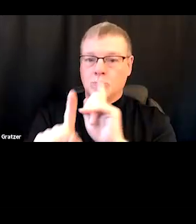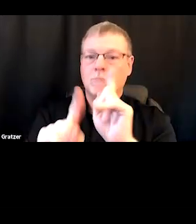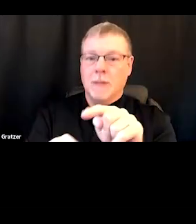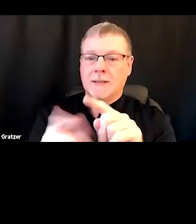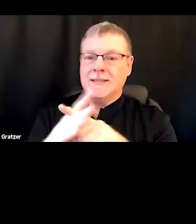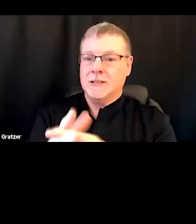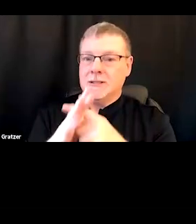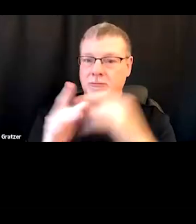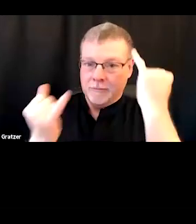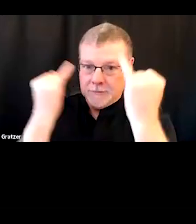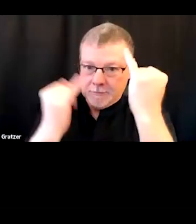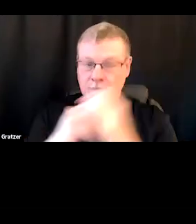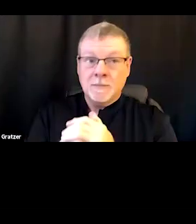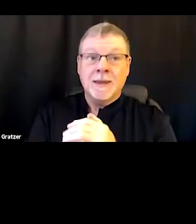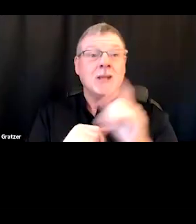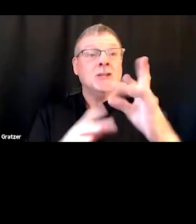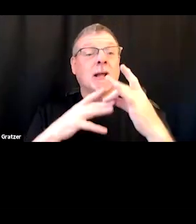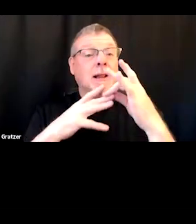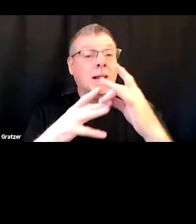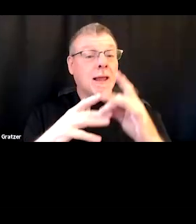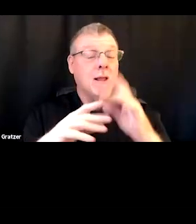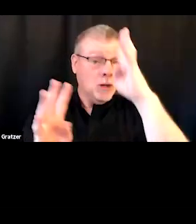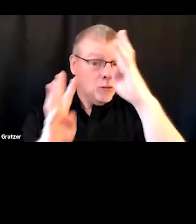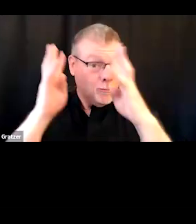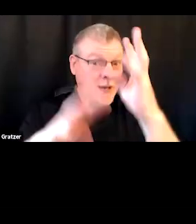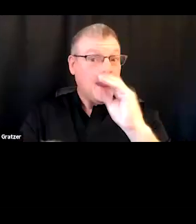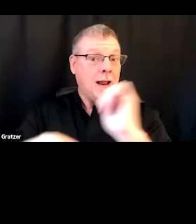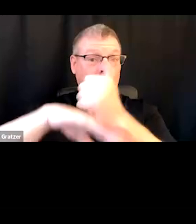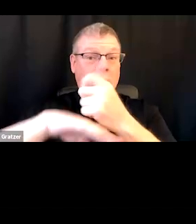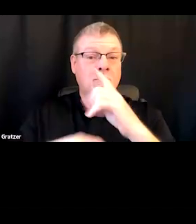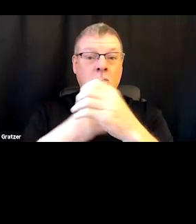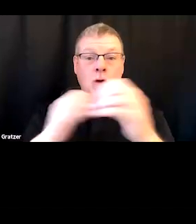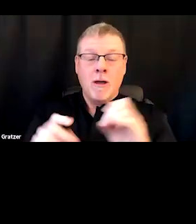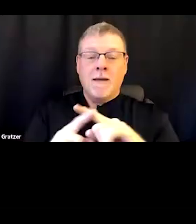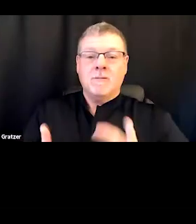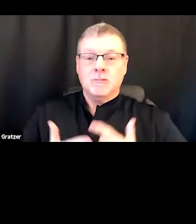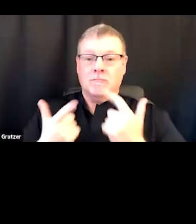She also led the creation and implementation of the Office of Survivor Care,